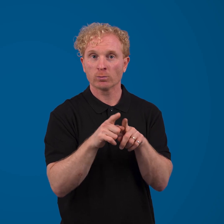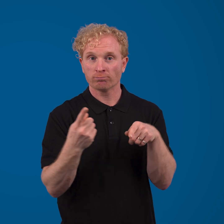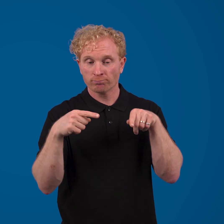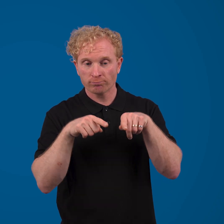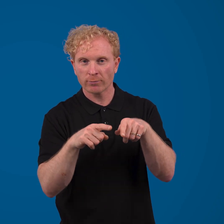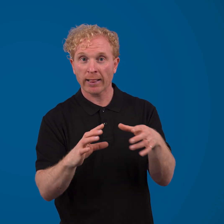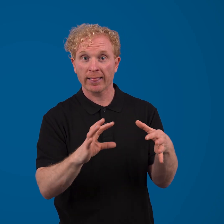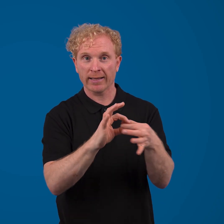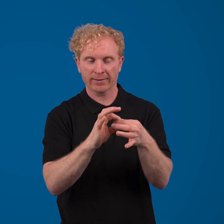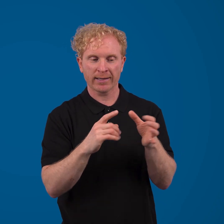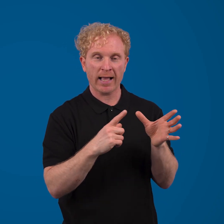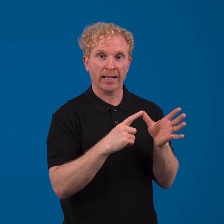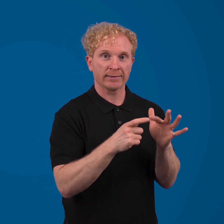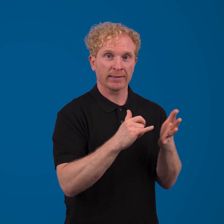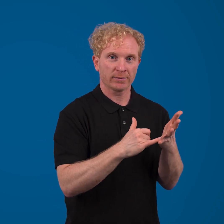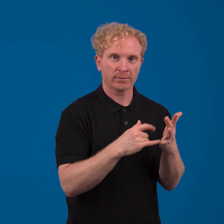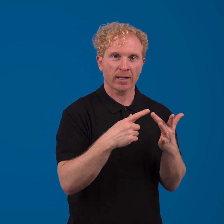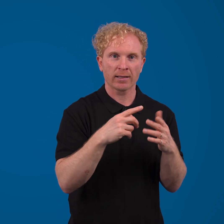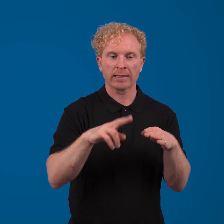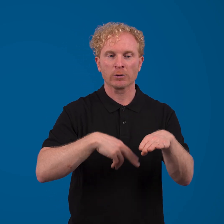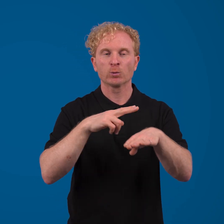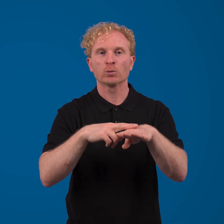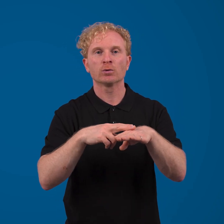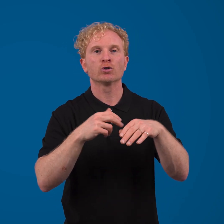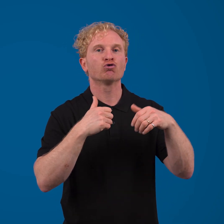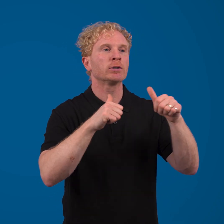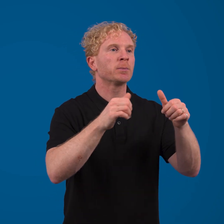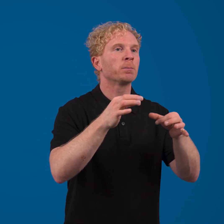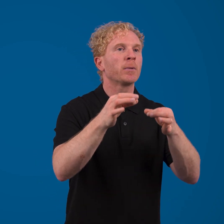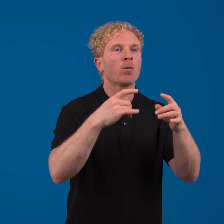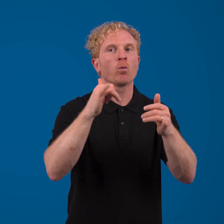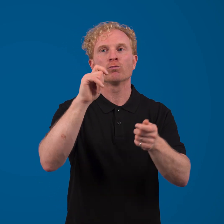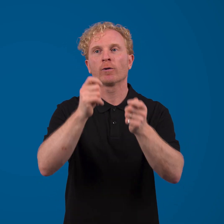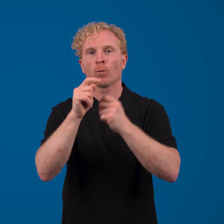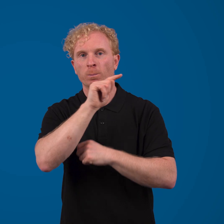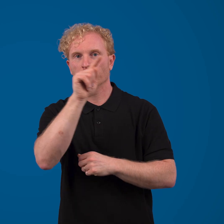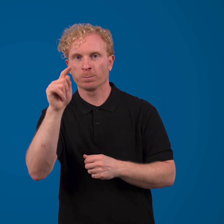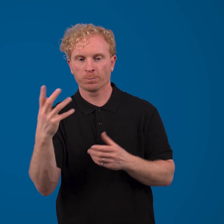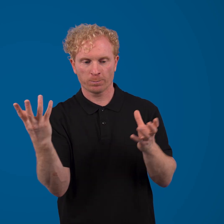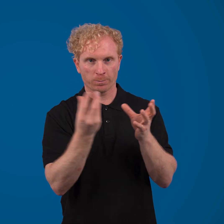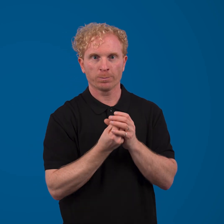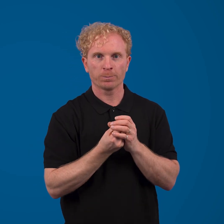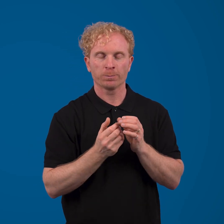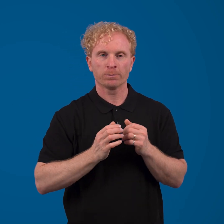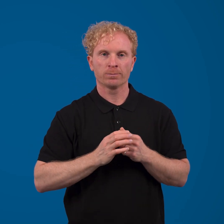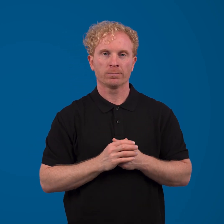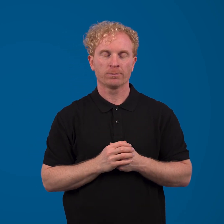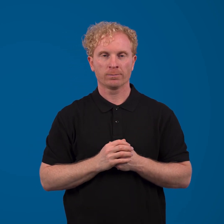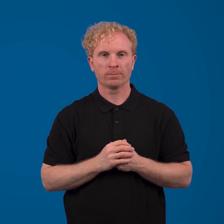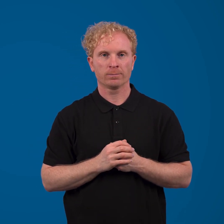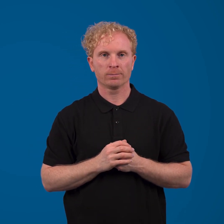as well as aligning or linking ADS to other national strategies, plans or reforms.